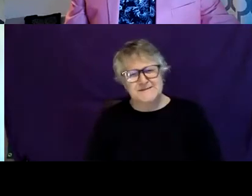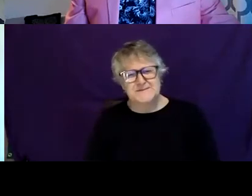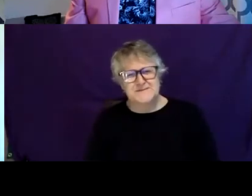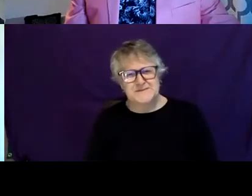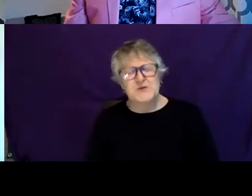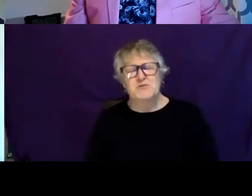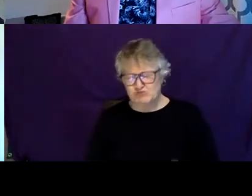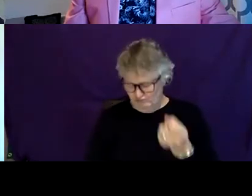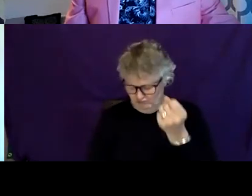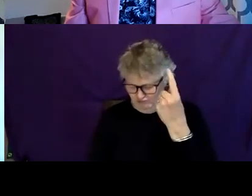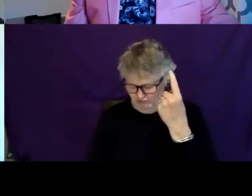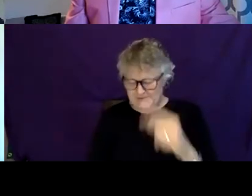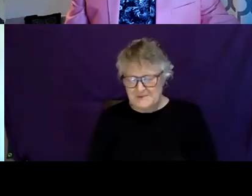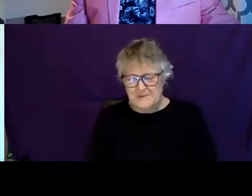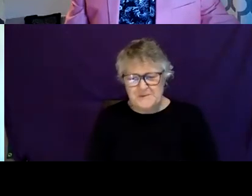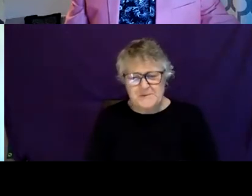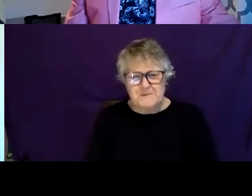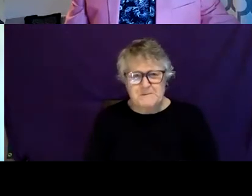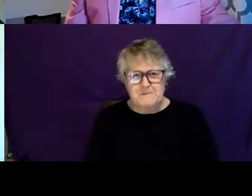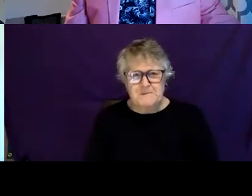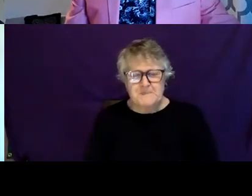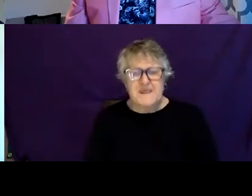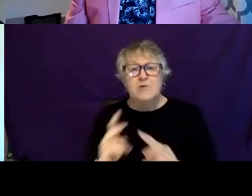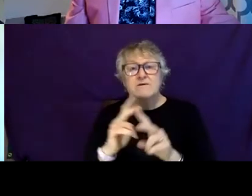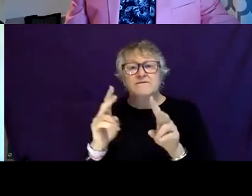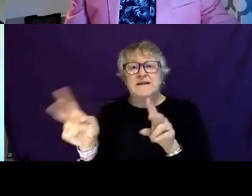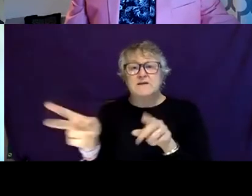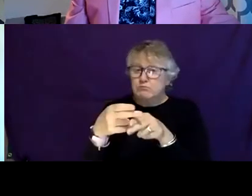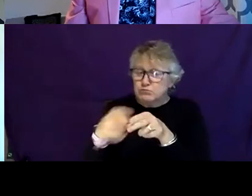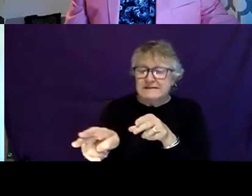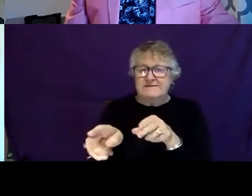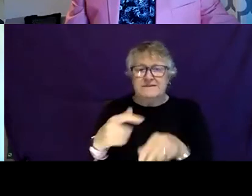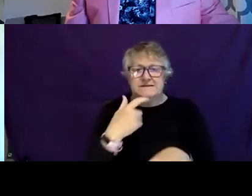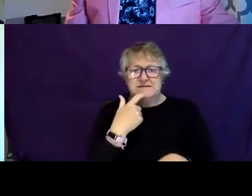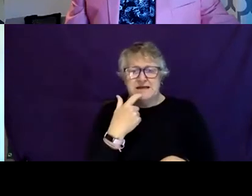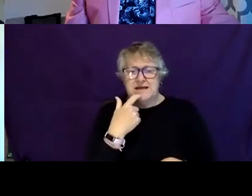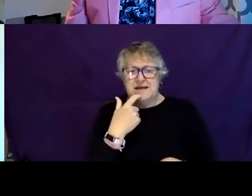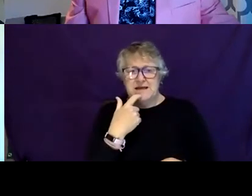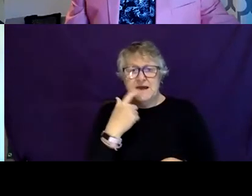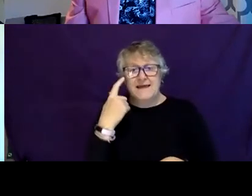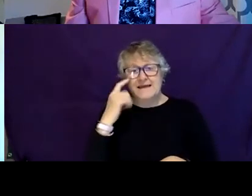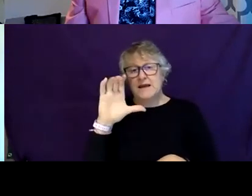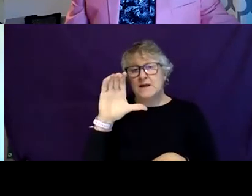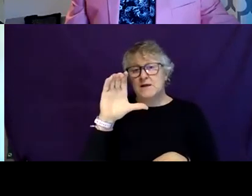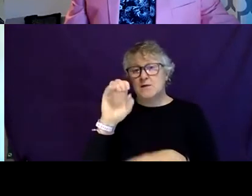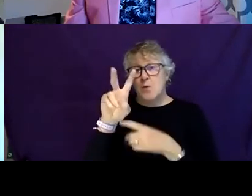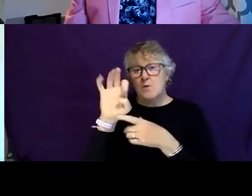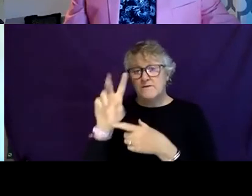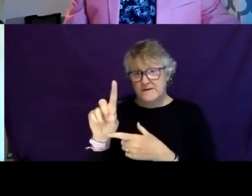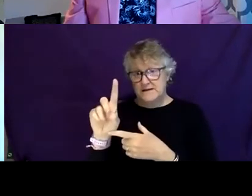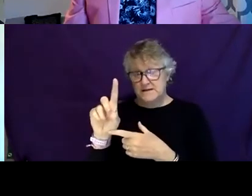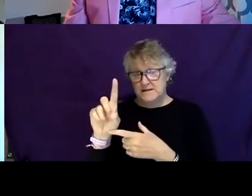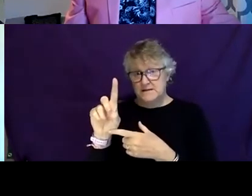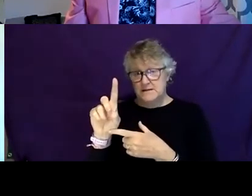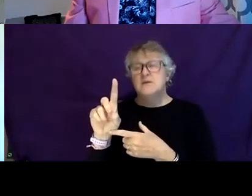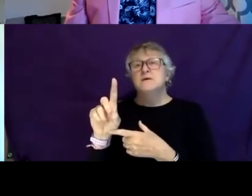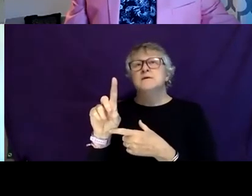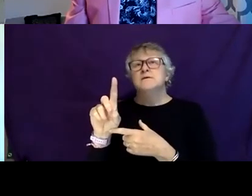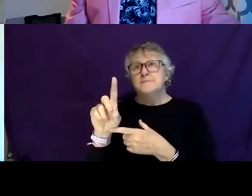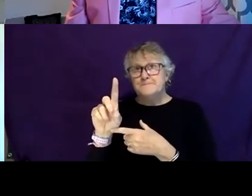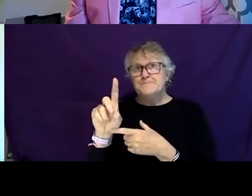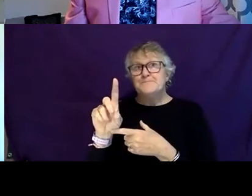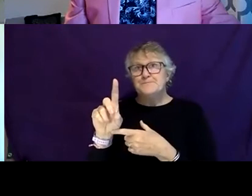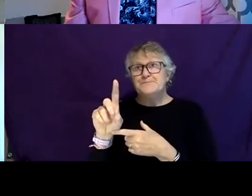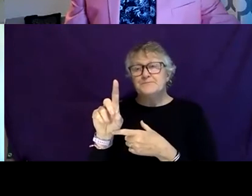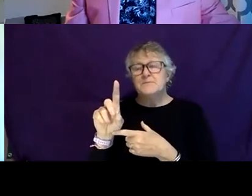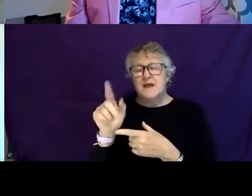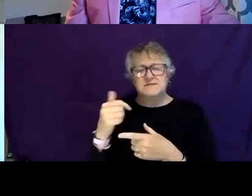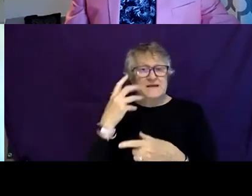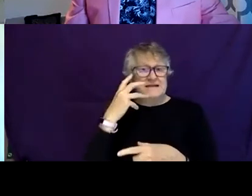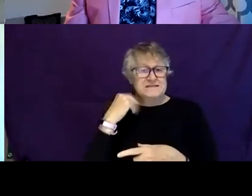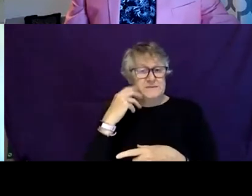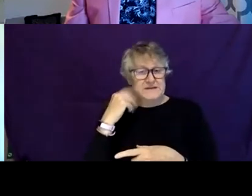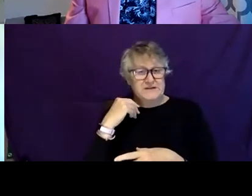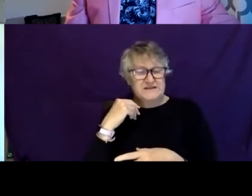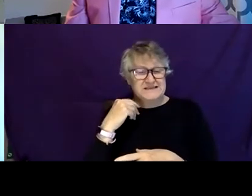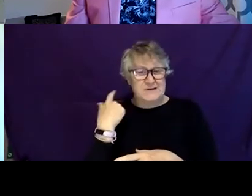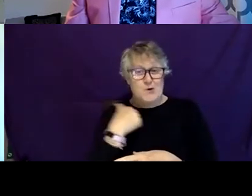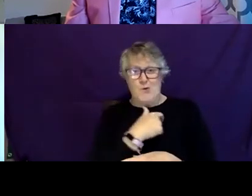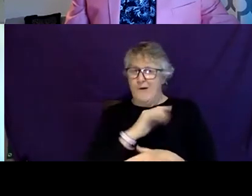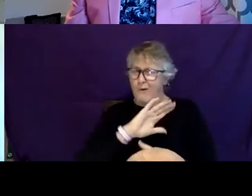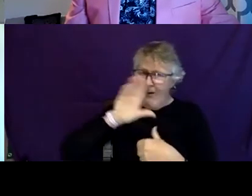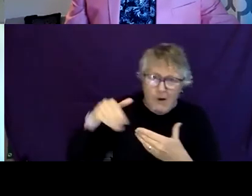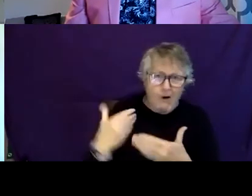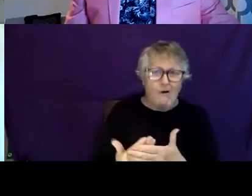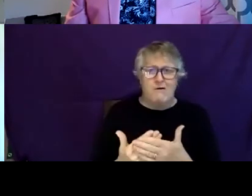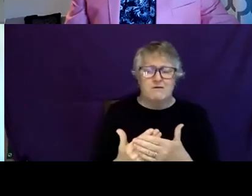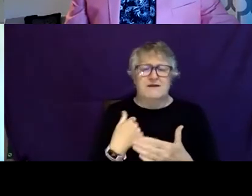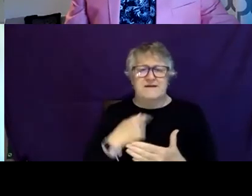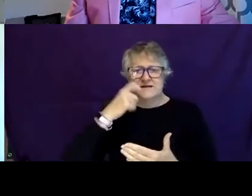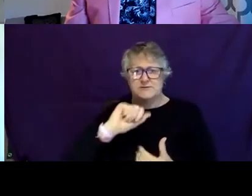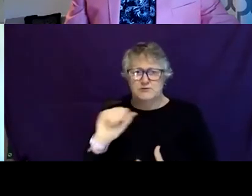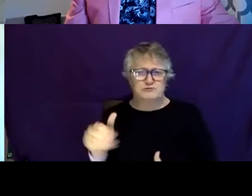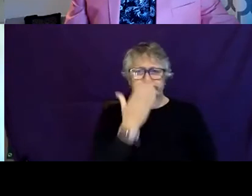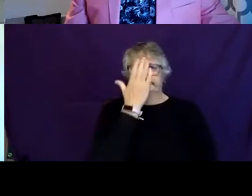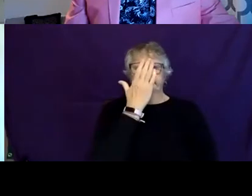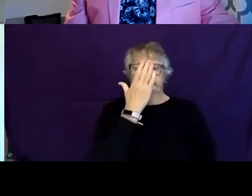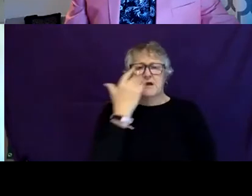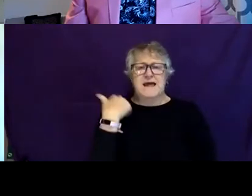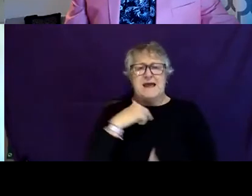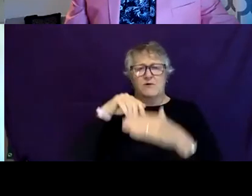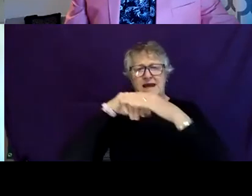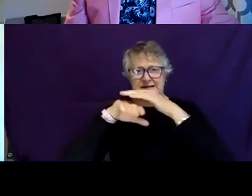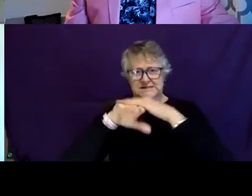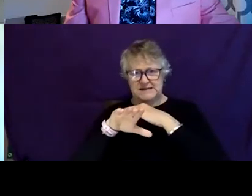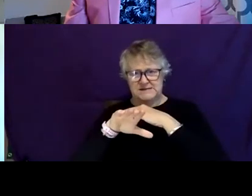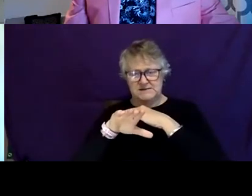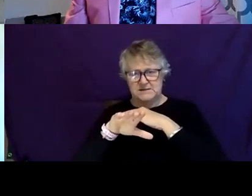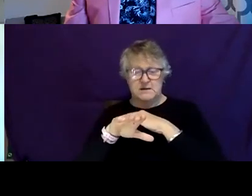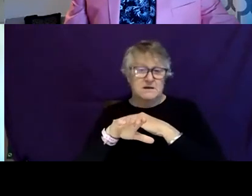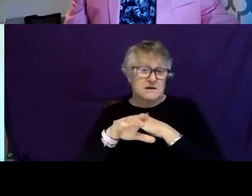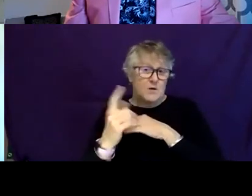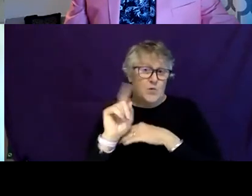I hear you. I mean, I will just very briefly say that at OHEA we I think COVID is something, it has been an experience where access, we have all had to contend with our access, what our needs are, what we need to be able to do our jobs, and also really